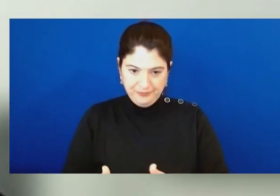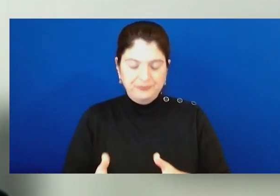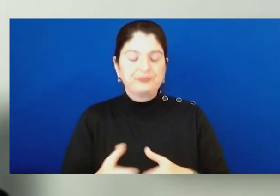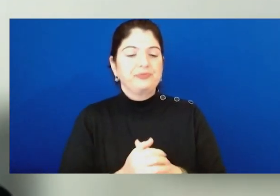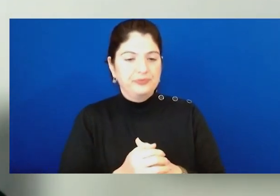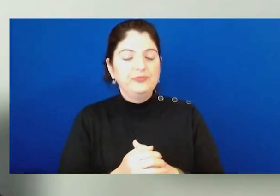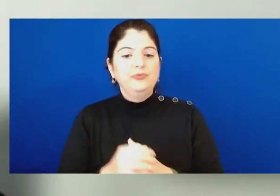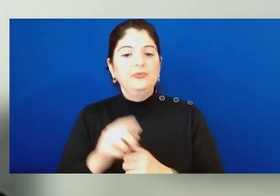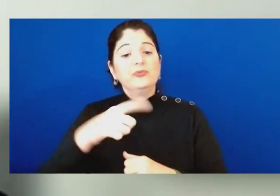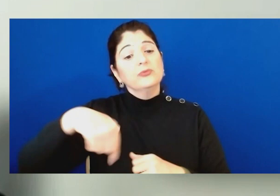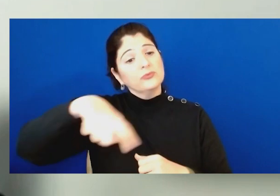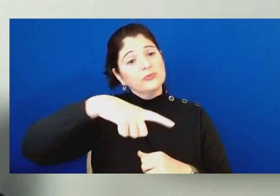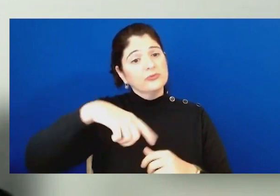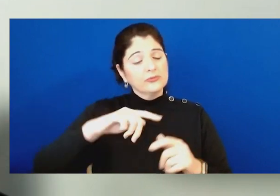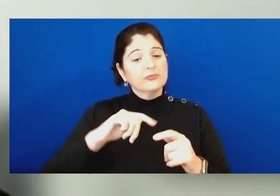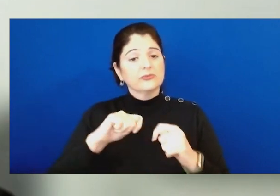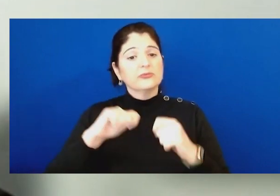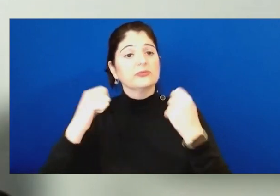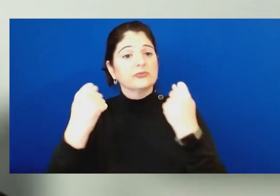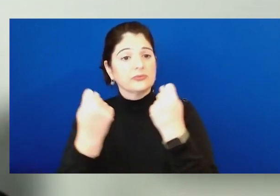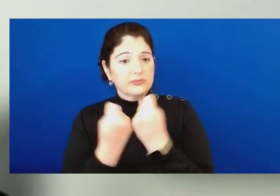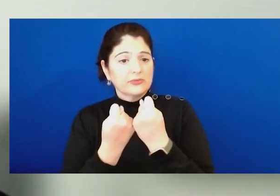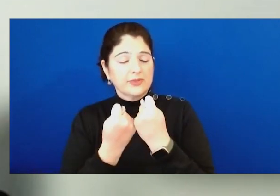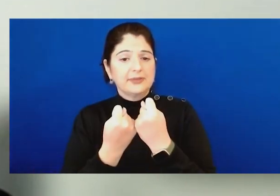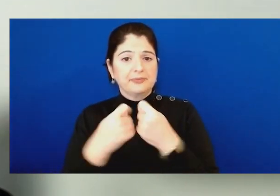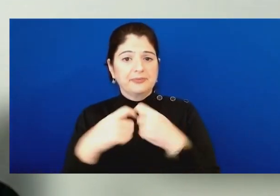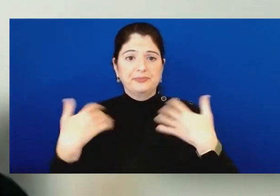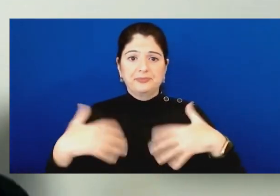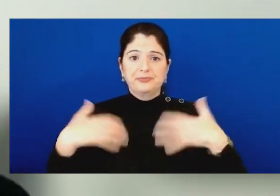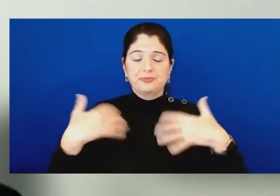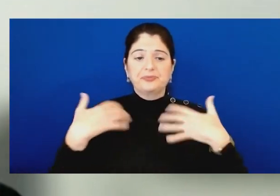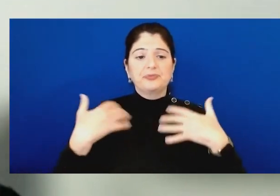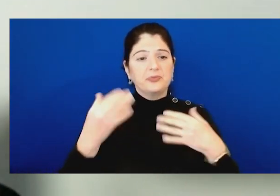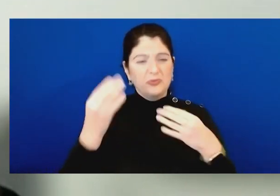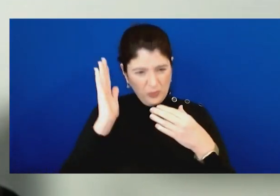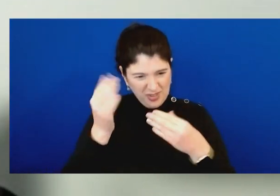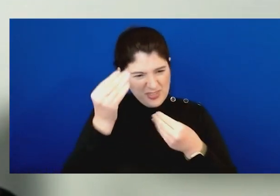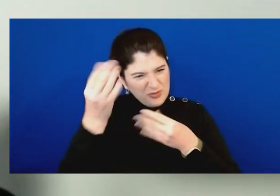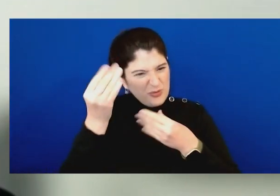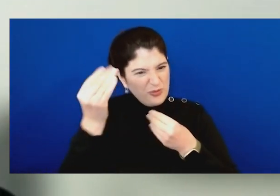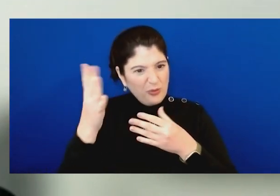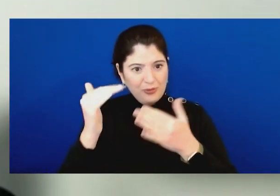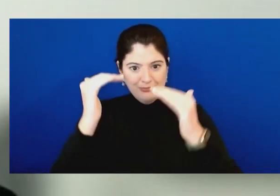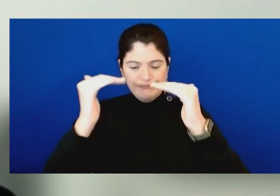and all our colleagues at the Office of General Services. We will tell you more about that in a minute.